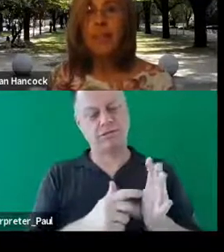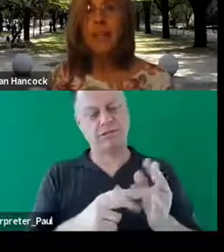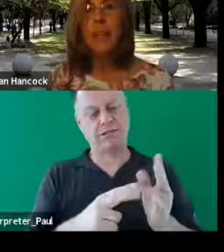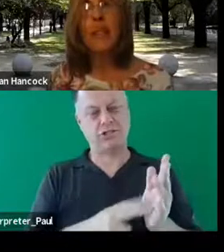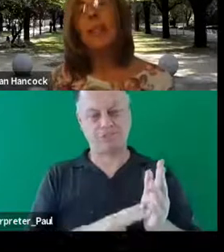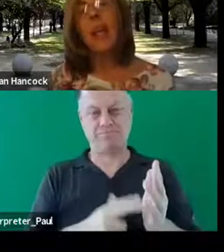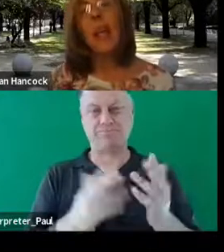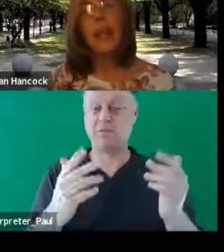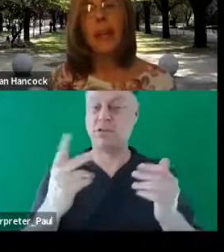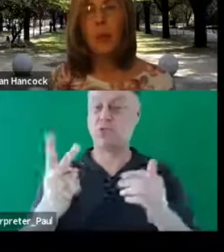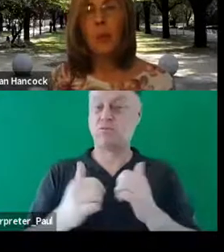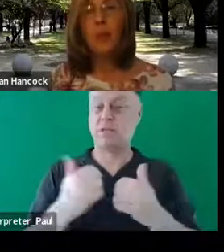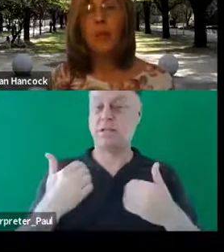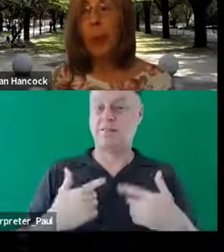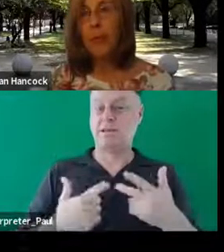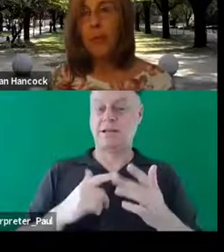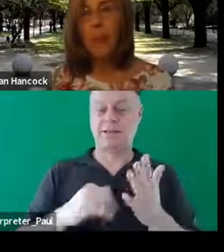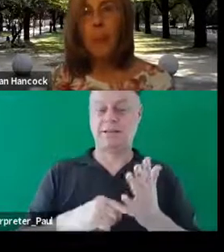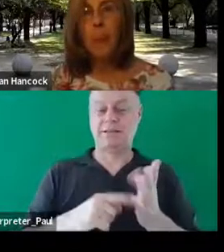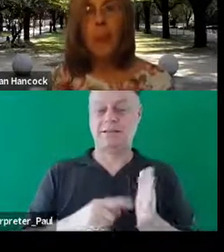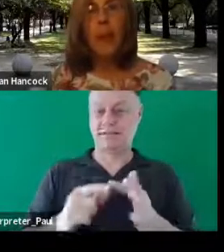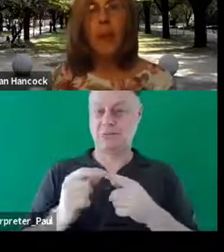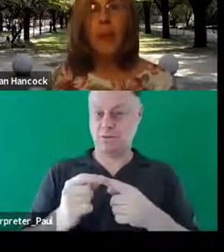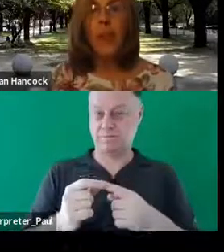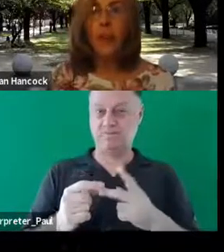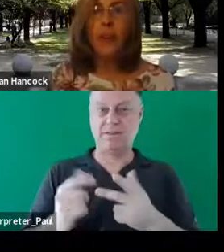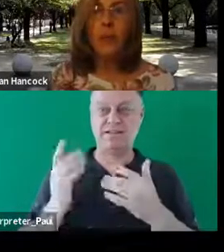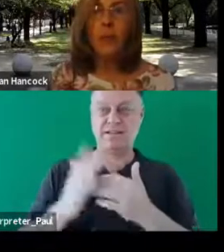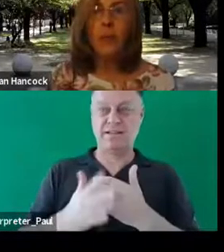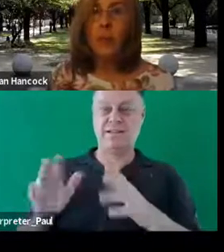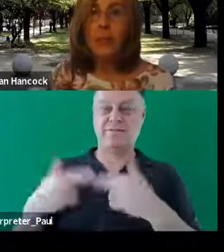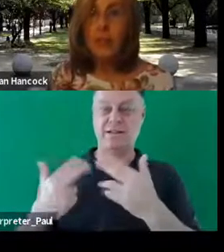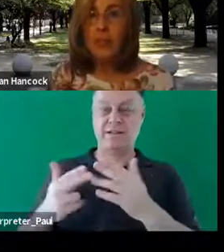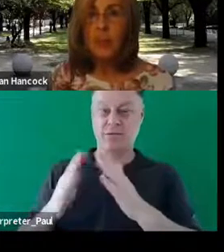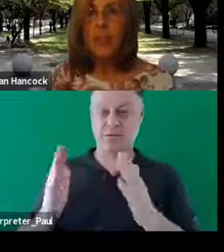state and had not been away from home before. When they arrived they were given rooms next to each